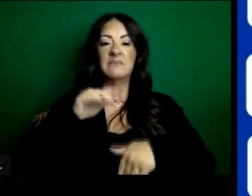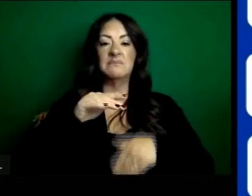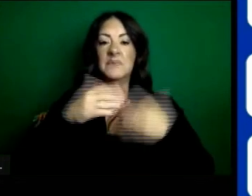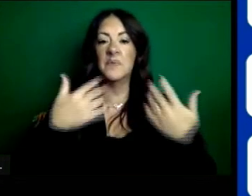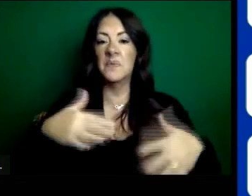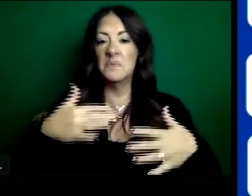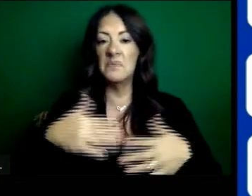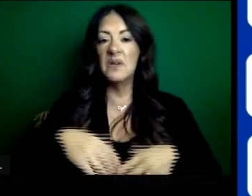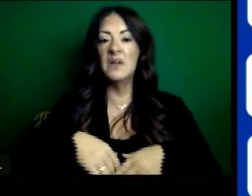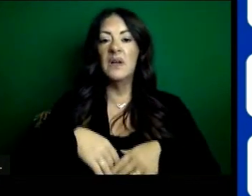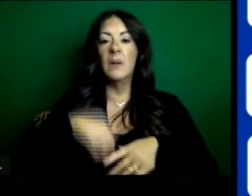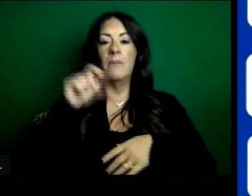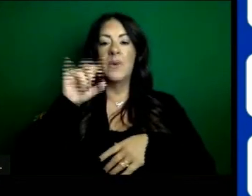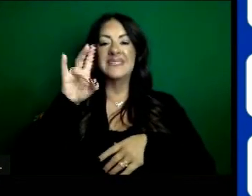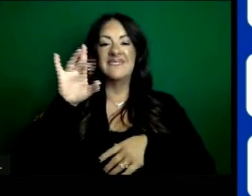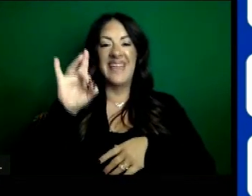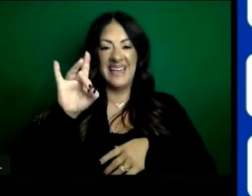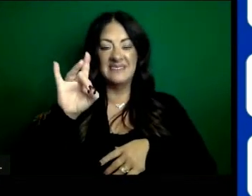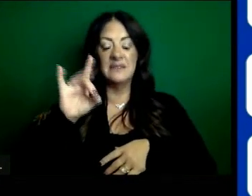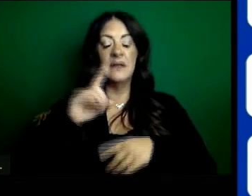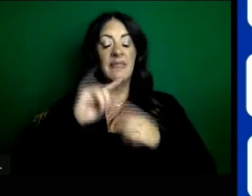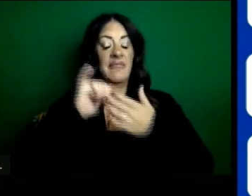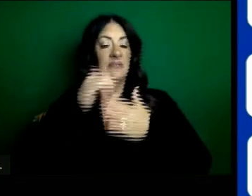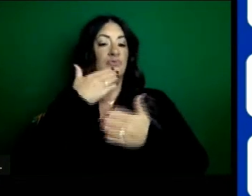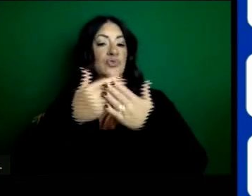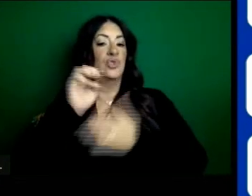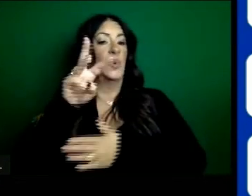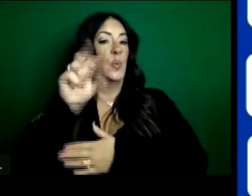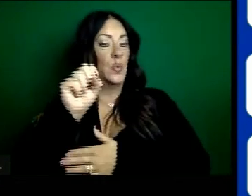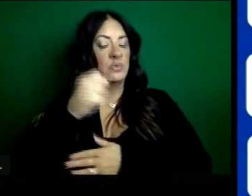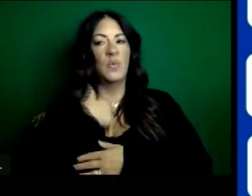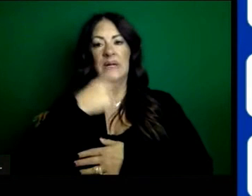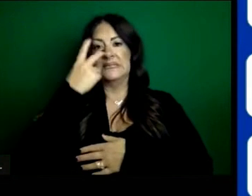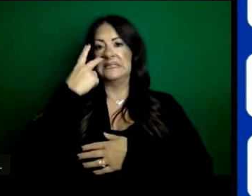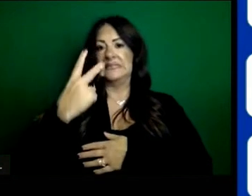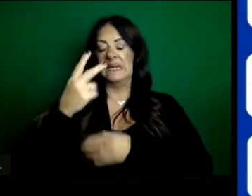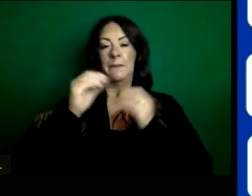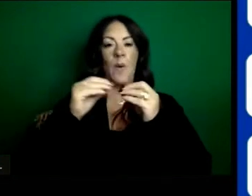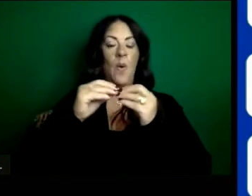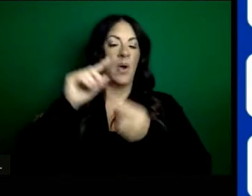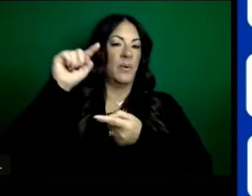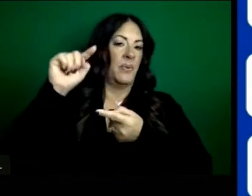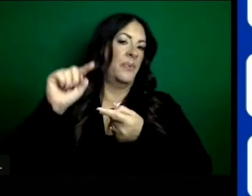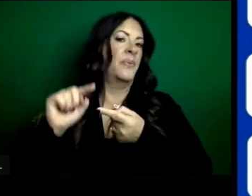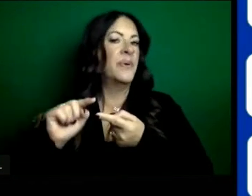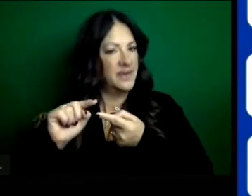WE LOOK AT THAT R EFFECTIVE, THAT TRANSMISSION RATE WHICH IS NOW WELL BELOW ONE. IT'S AT .78 AS OF THIS MORNING.